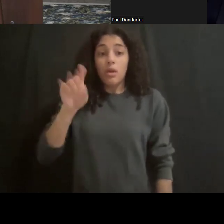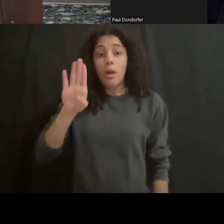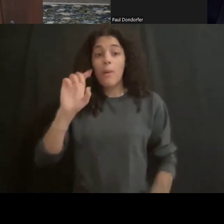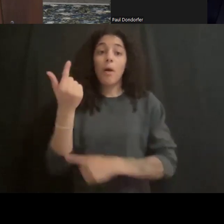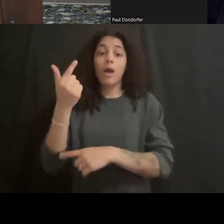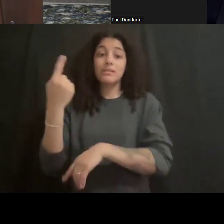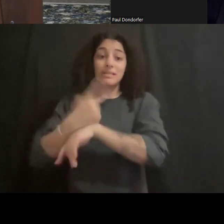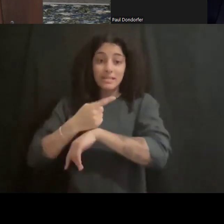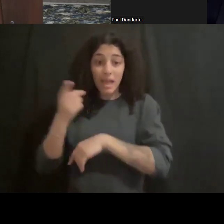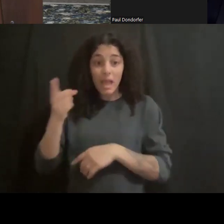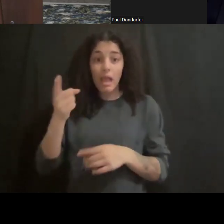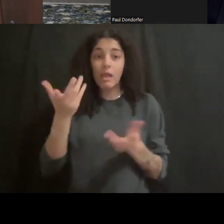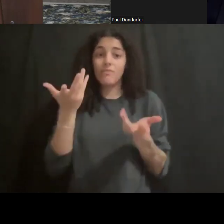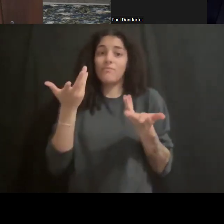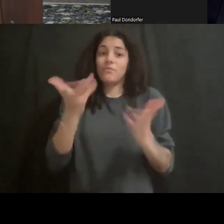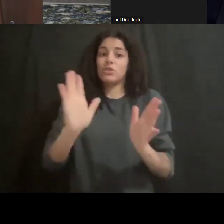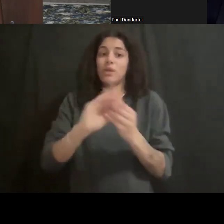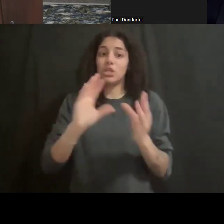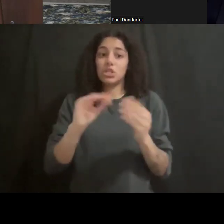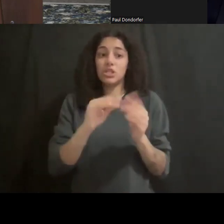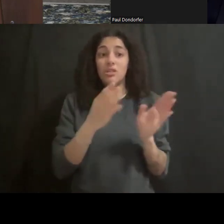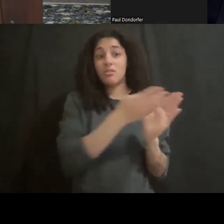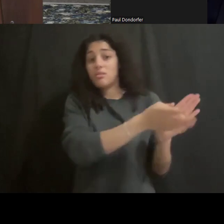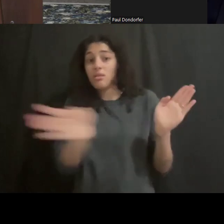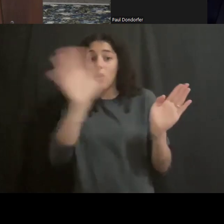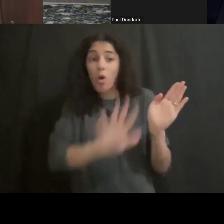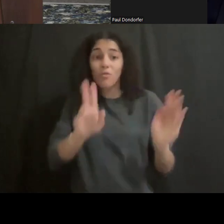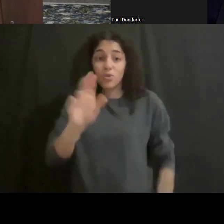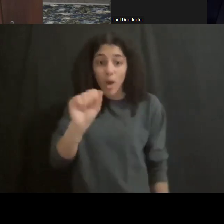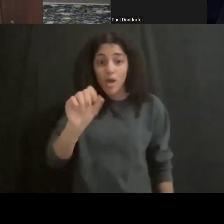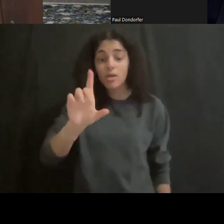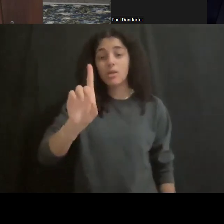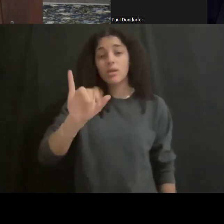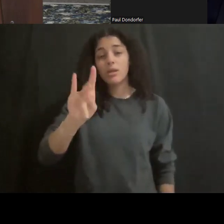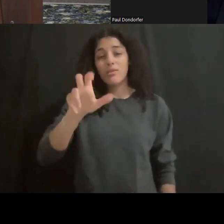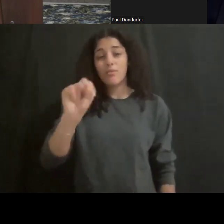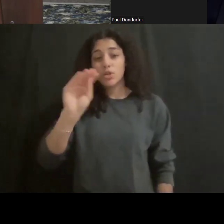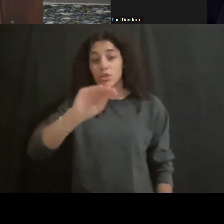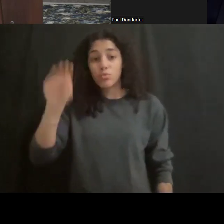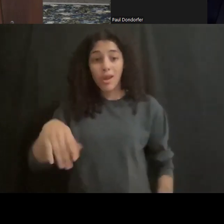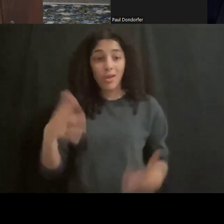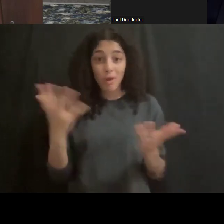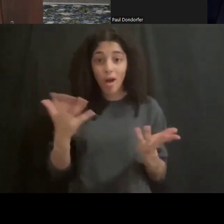diversion rate is only 32% Which is pathetic Why is this important Well the head of the